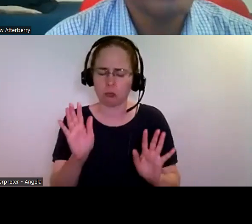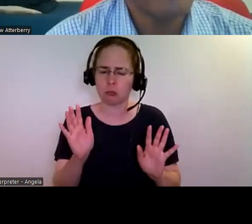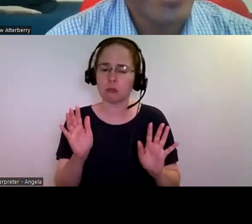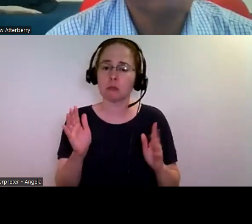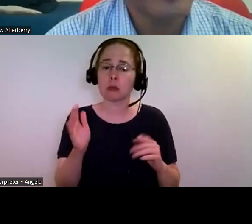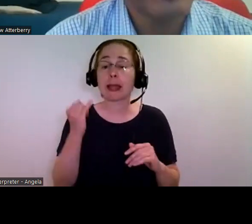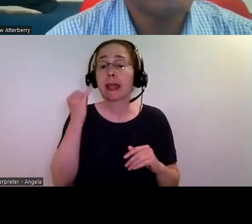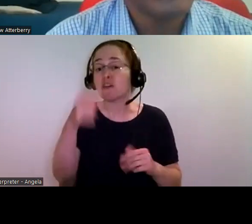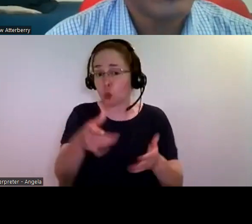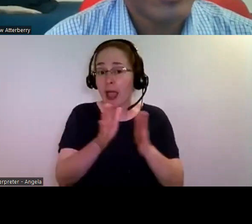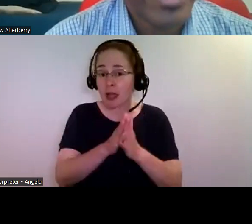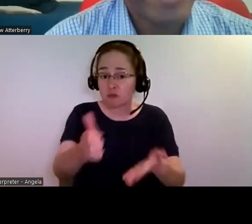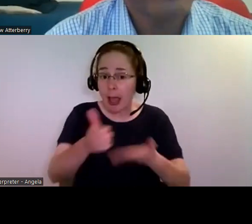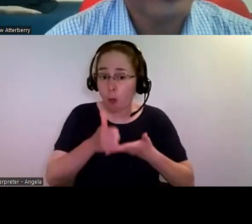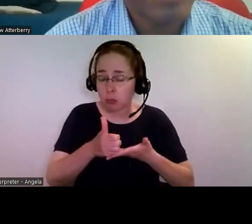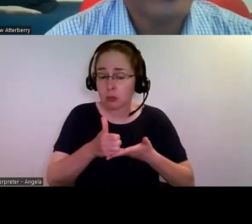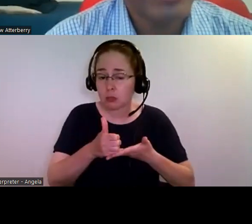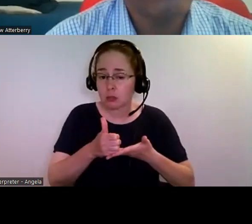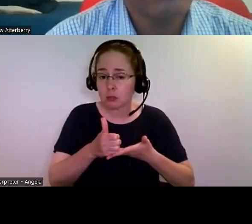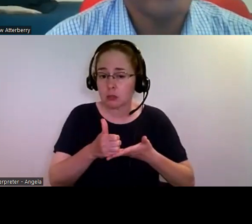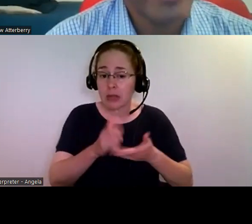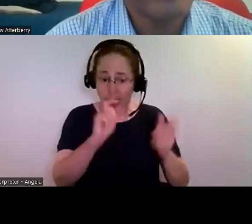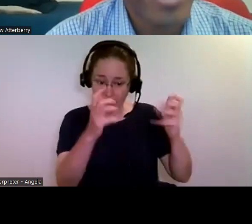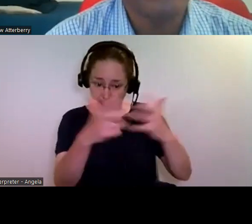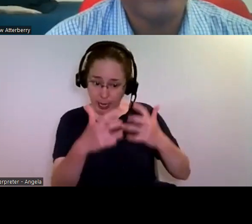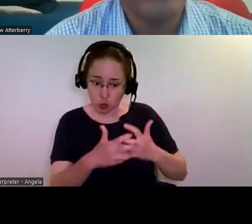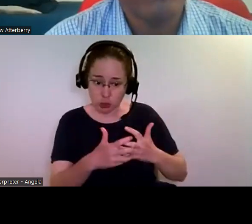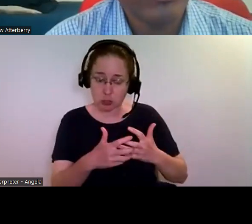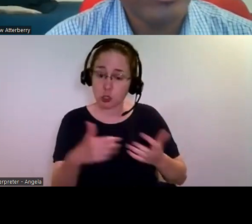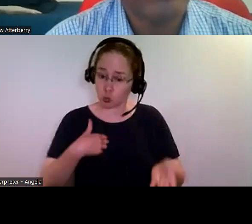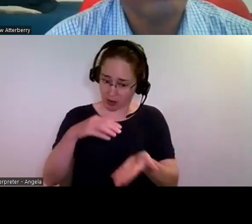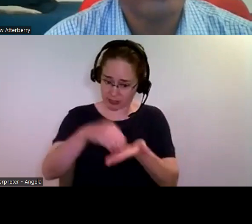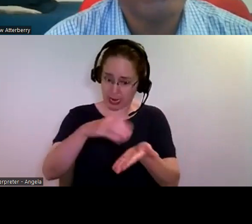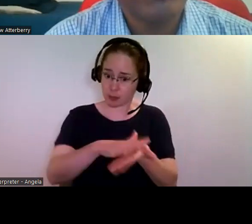if you ask for help, ask for the accommodation and you have the documentation and self -disclose you,